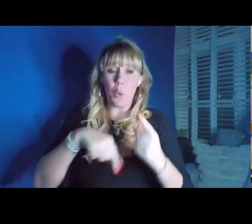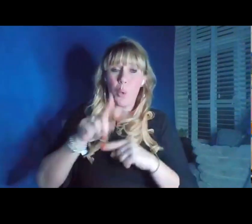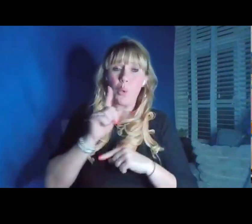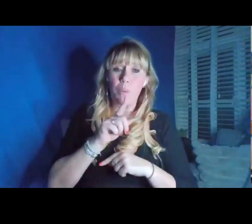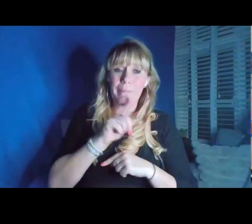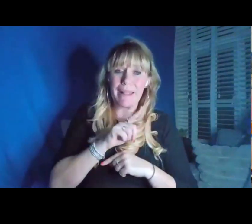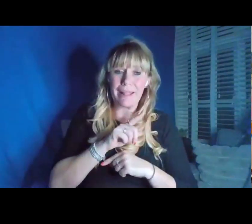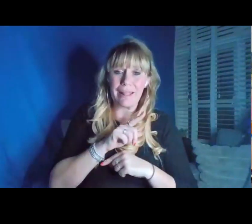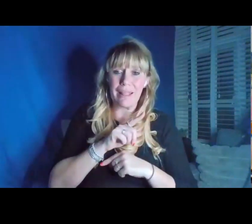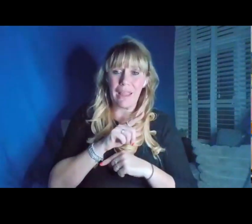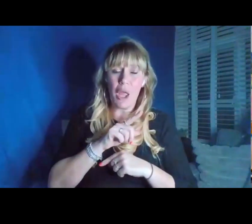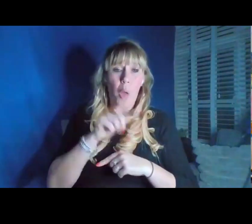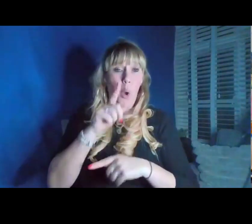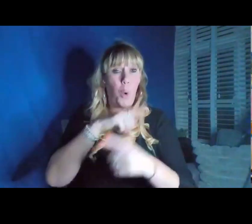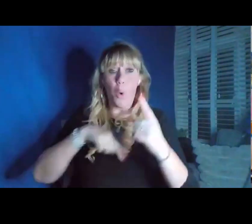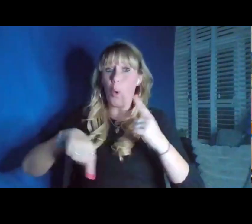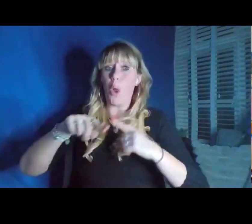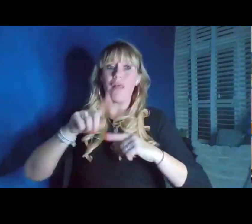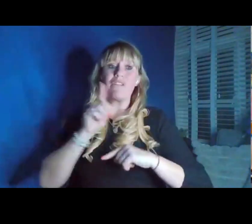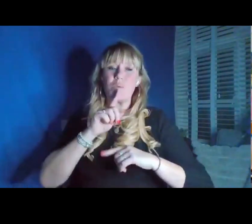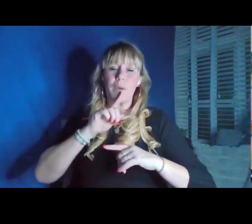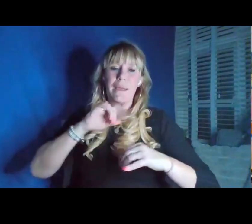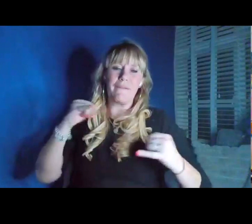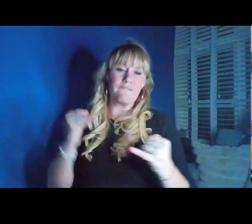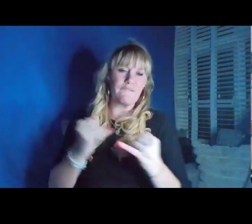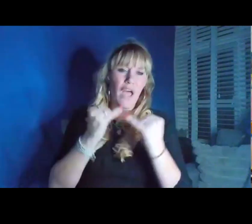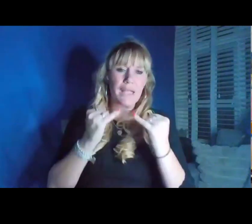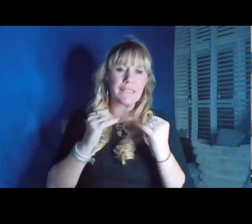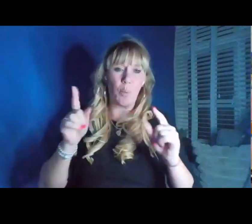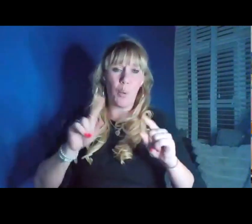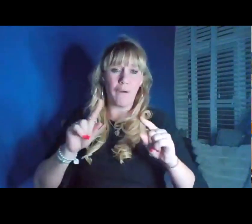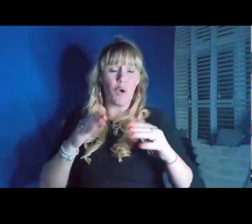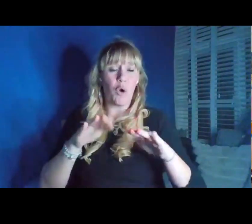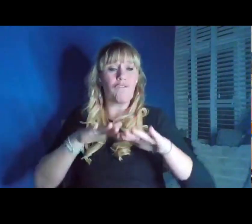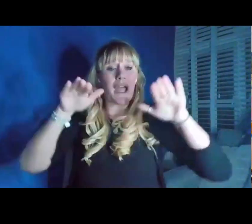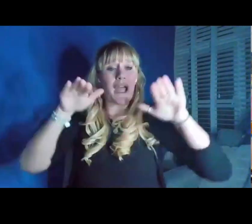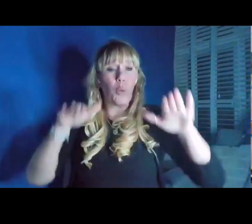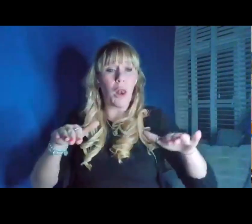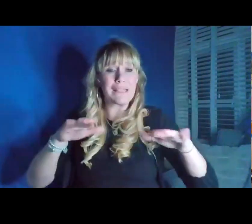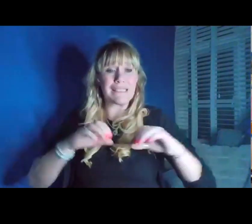all of us fighting for equality and freedom.